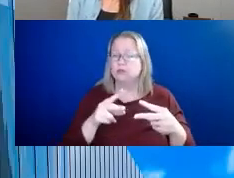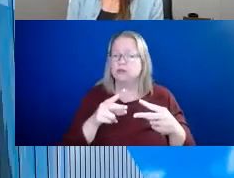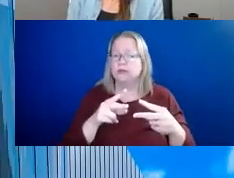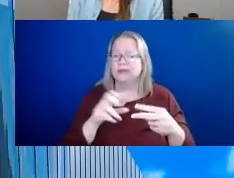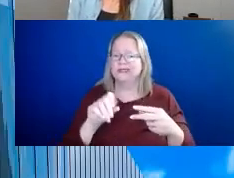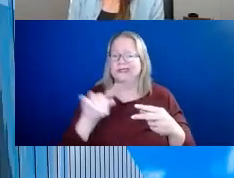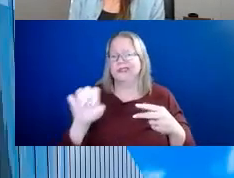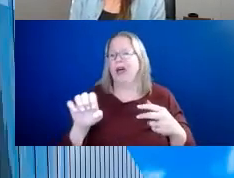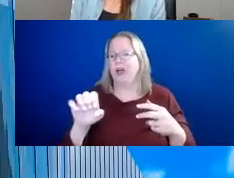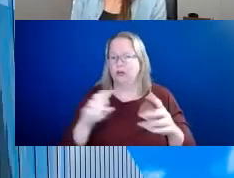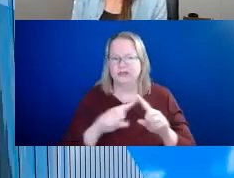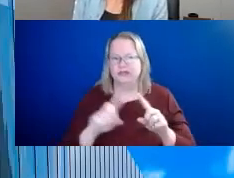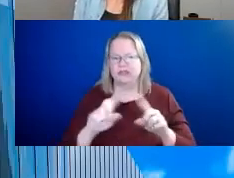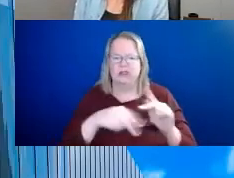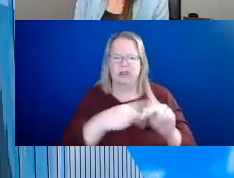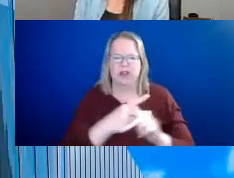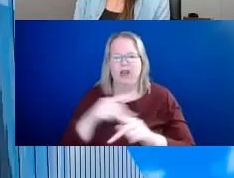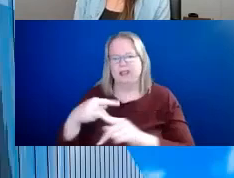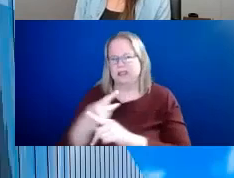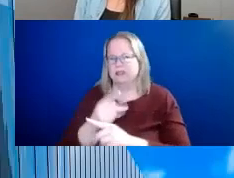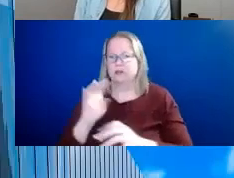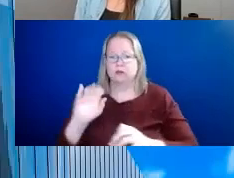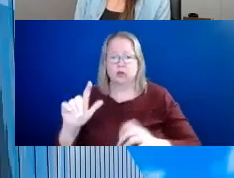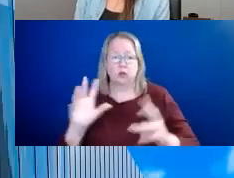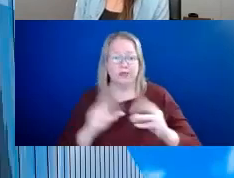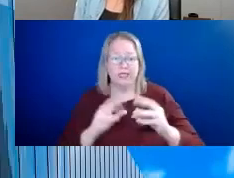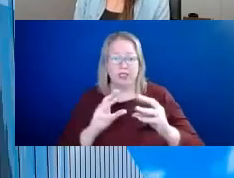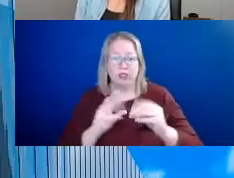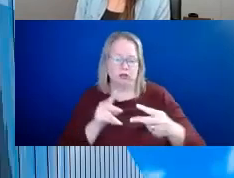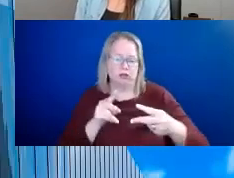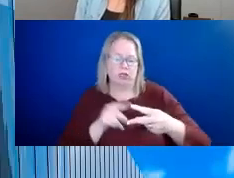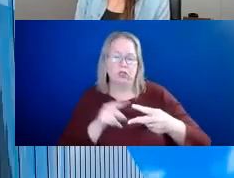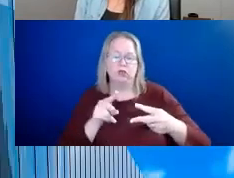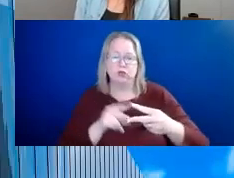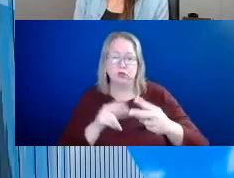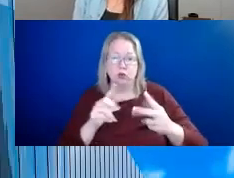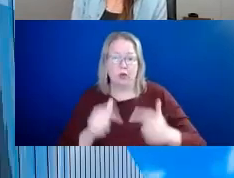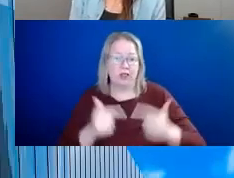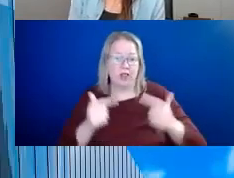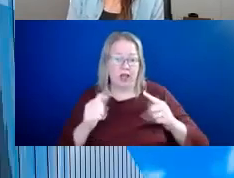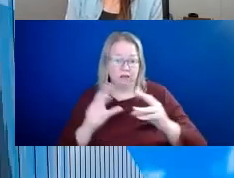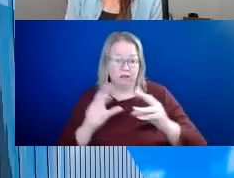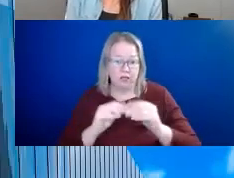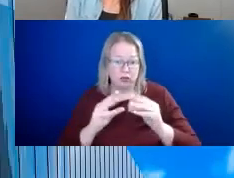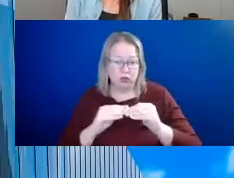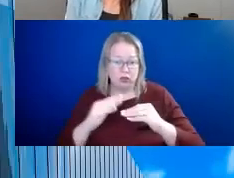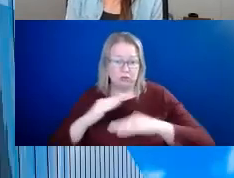of virtual sessions. These two live sessions 12:18:17 are important to all of you.